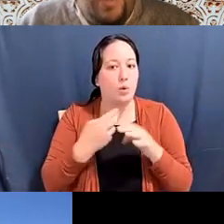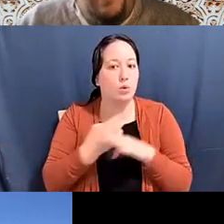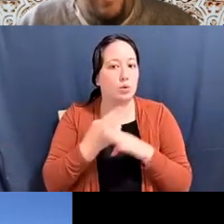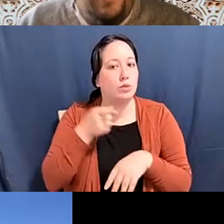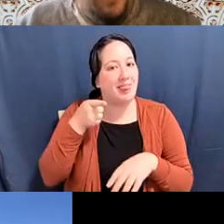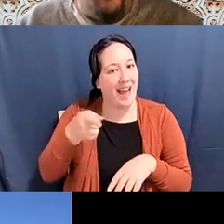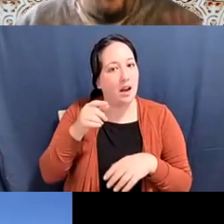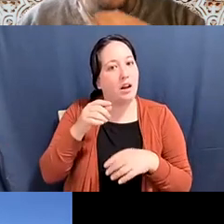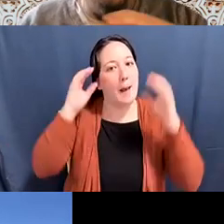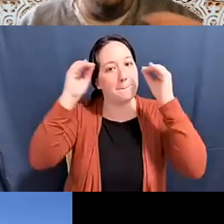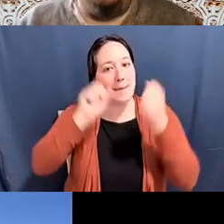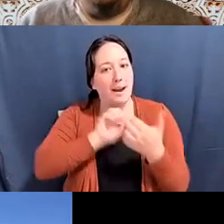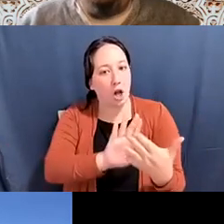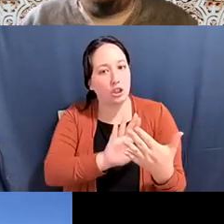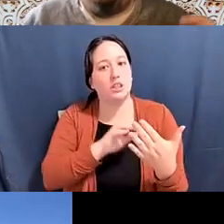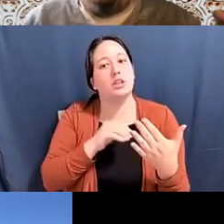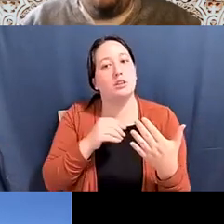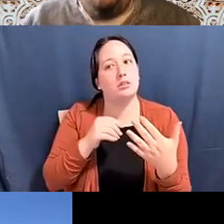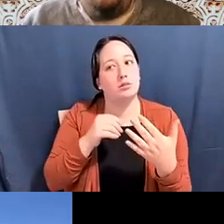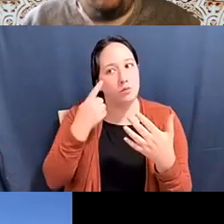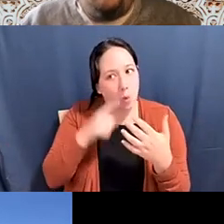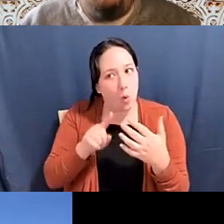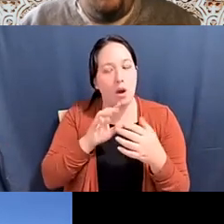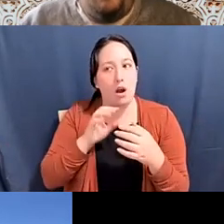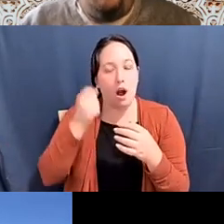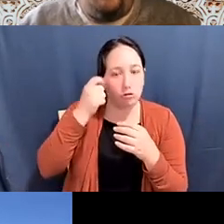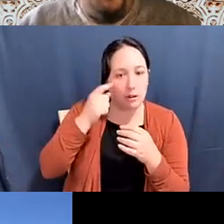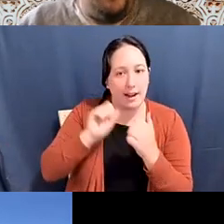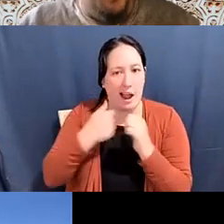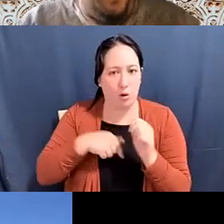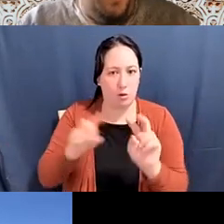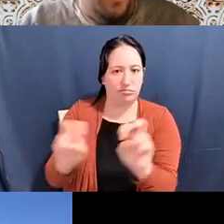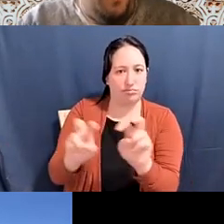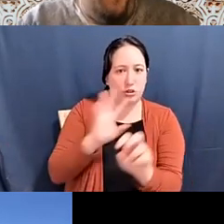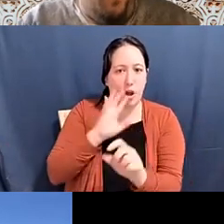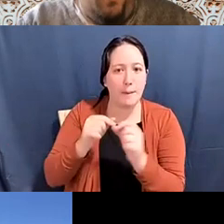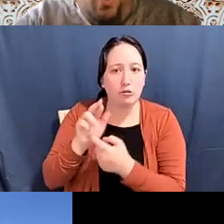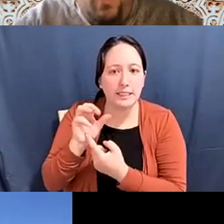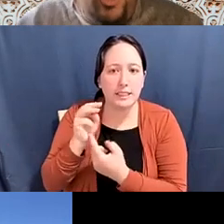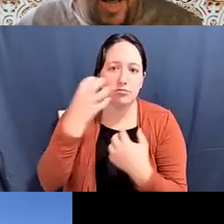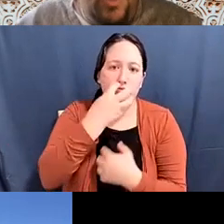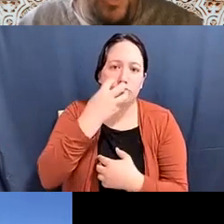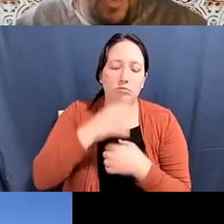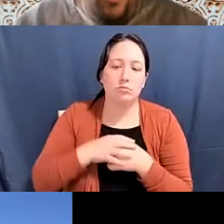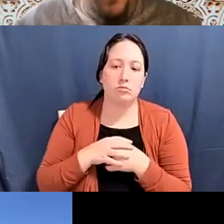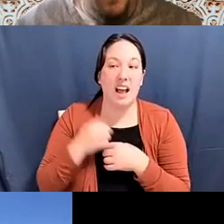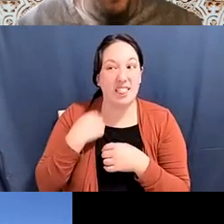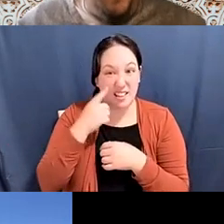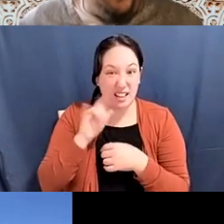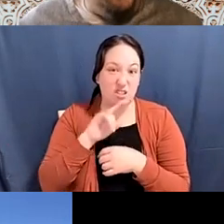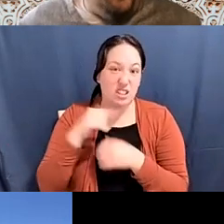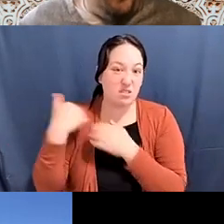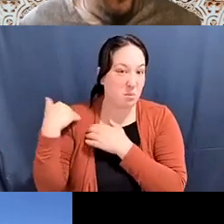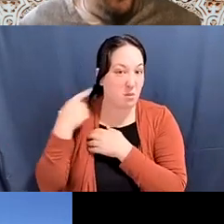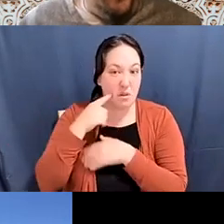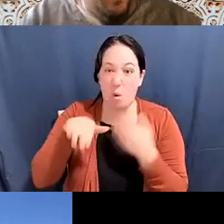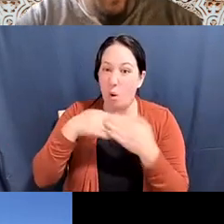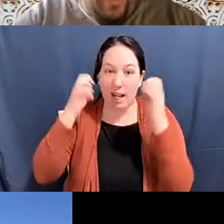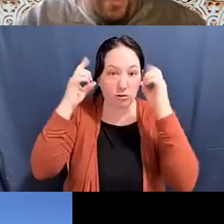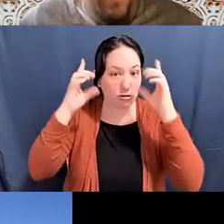Kyle Livie (he/him/his): And I think across disciplines and I think this is... this is actually something that's a responsibility for all educators, particularly in places like Community colleges, where we have